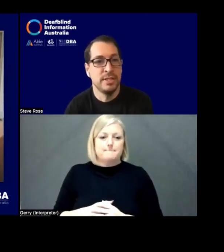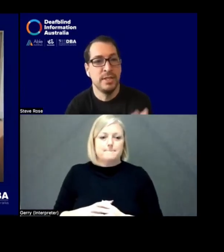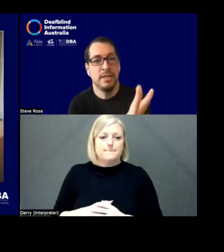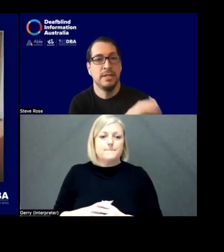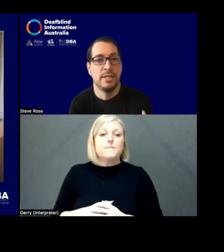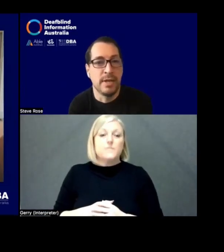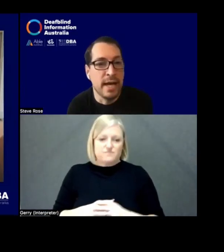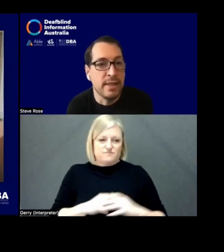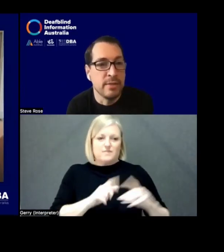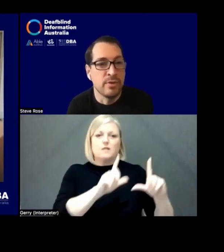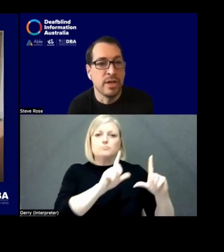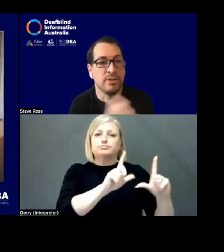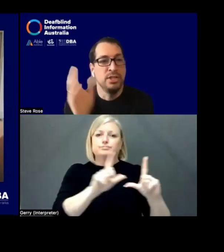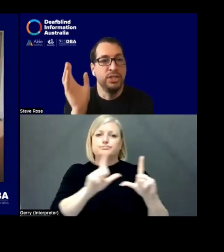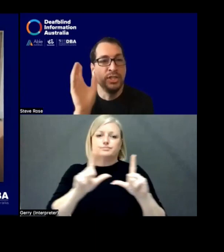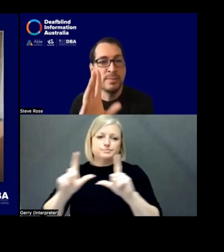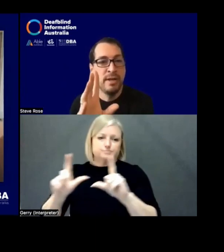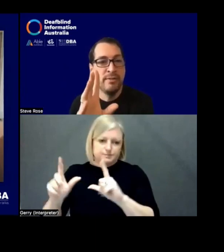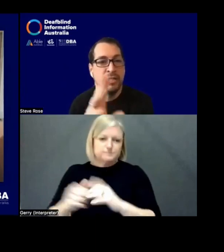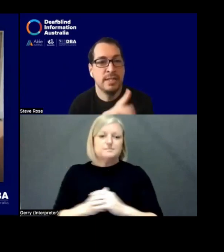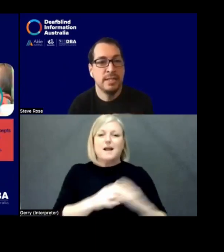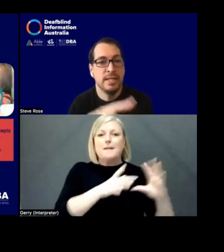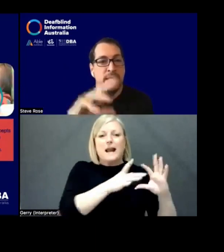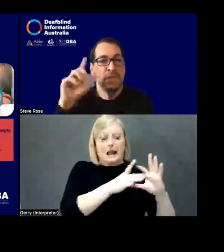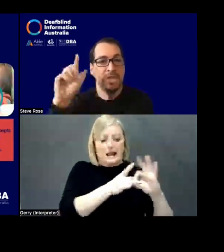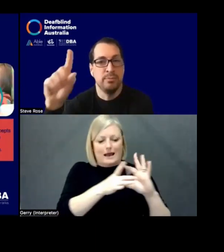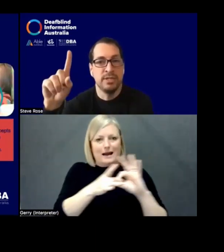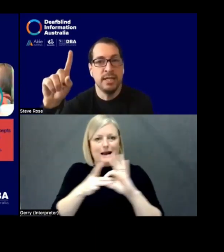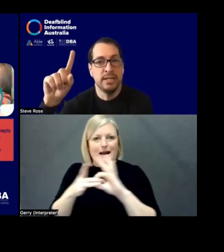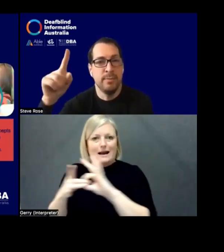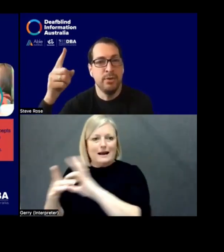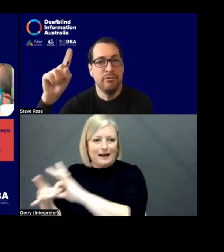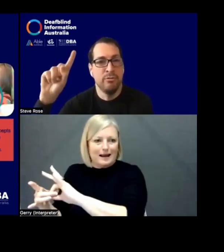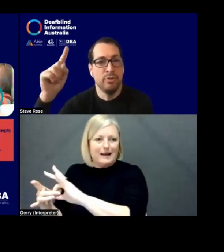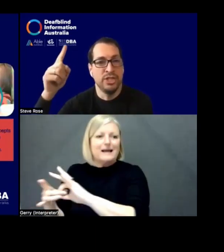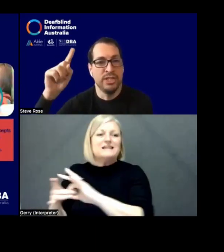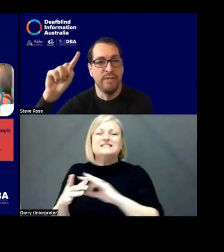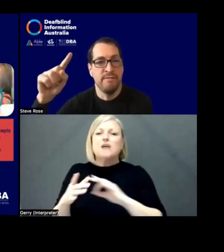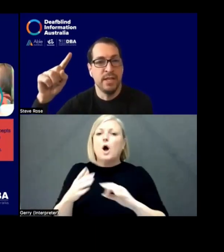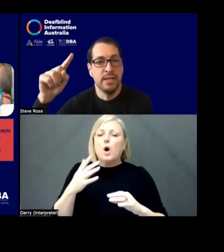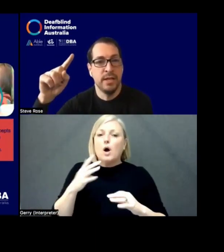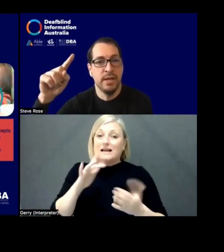I'll show you some pictures. So again, she experiences it, she presents her movement which is her finger,